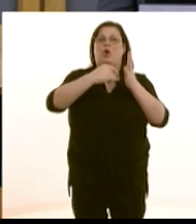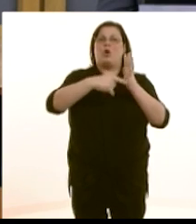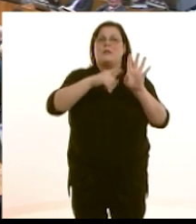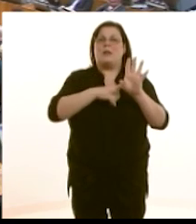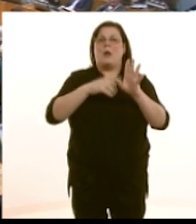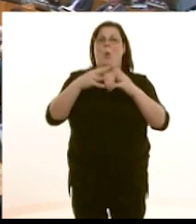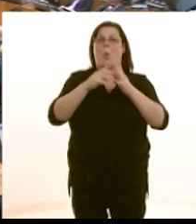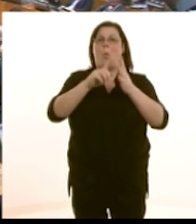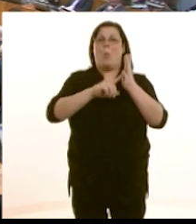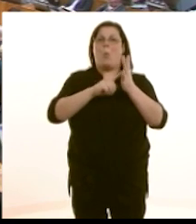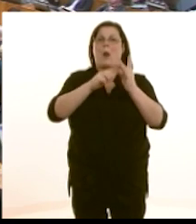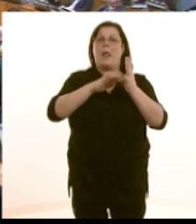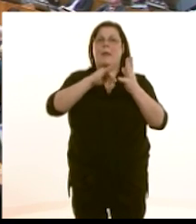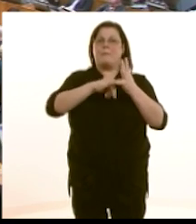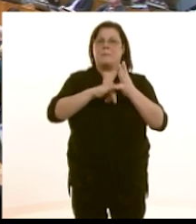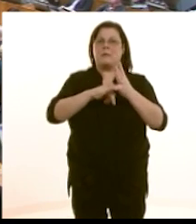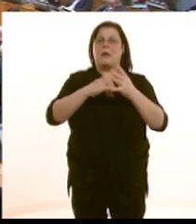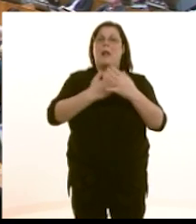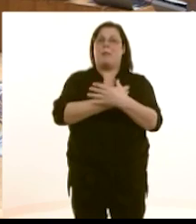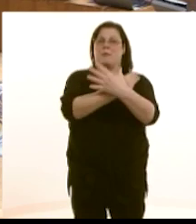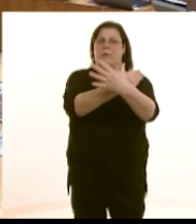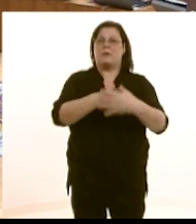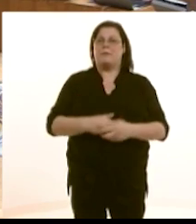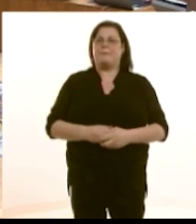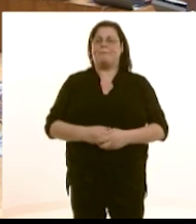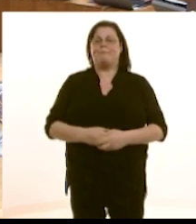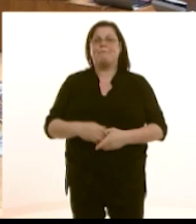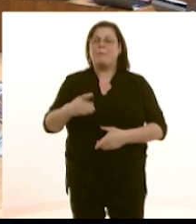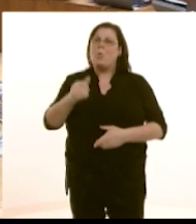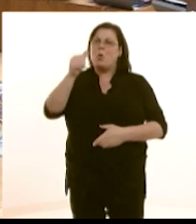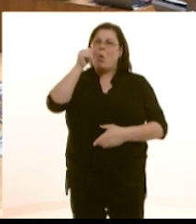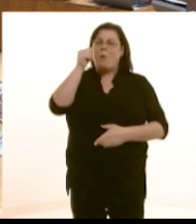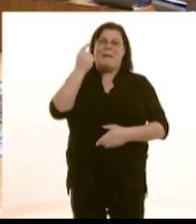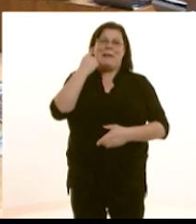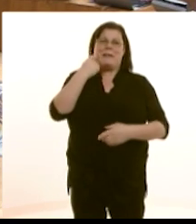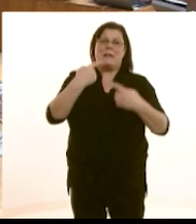First Minister, the news from Tata Steel will be devastating to hundreds of families and